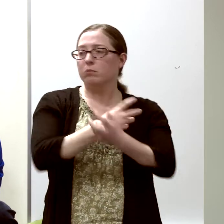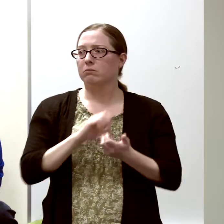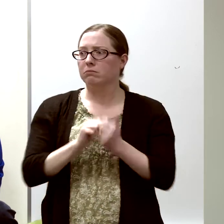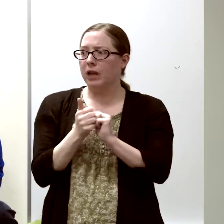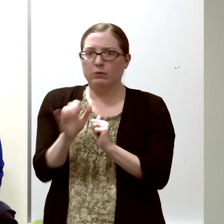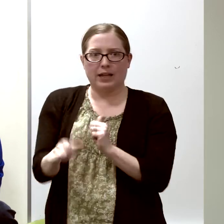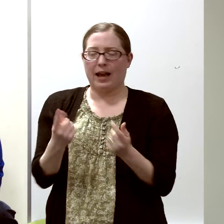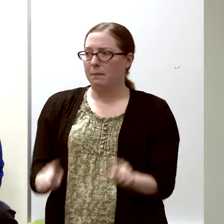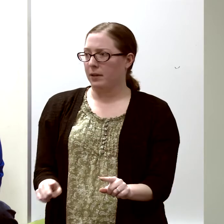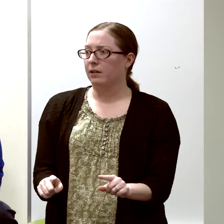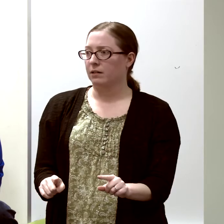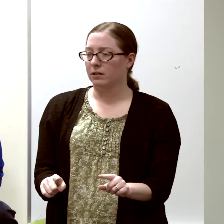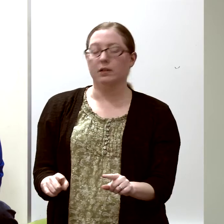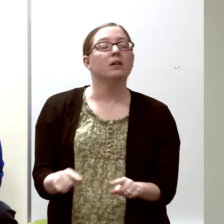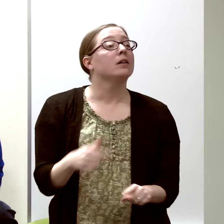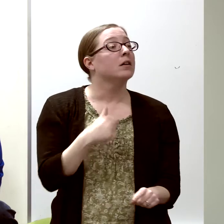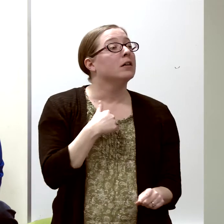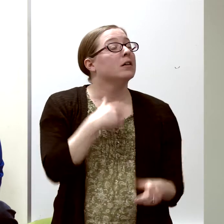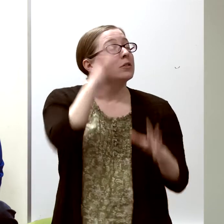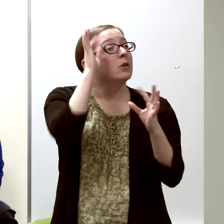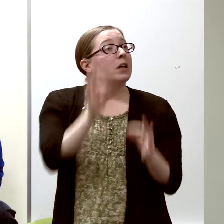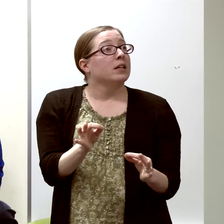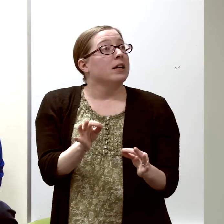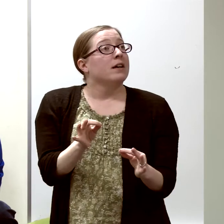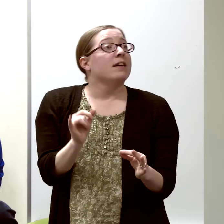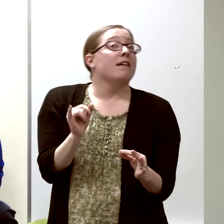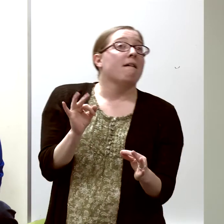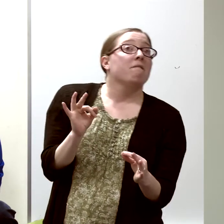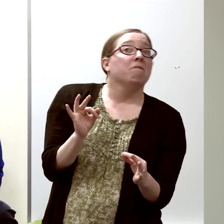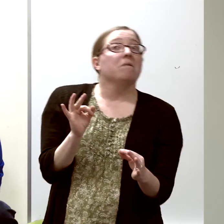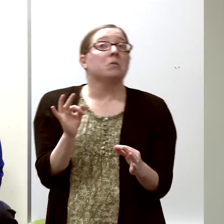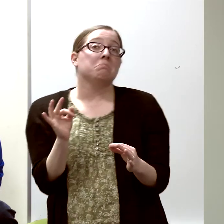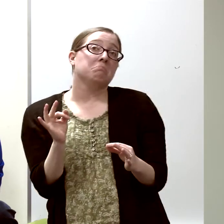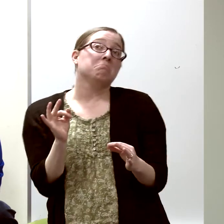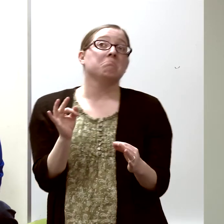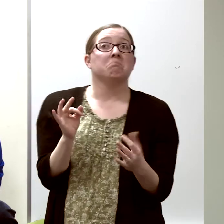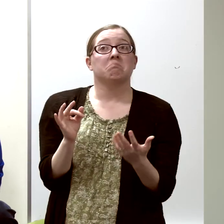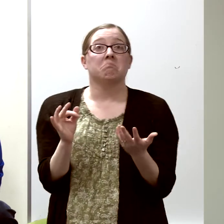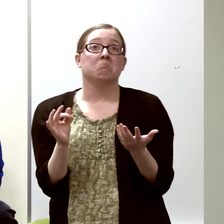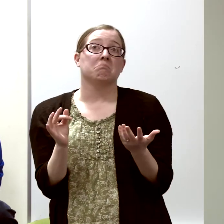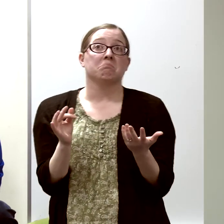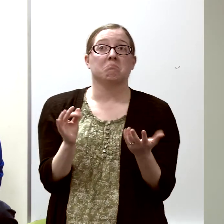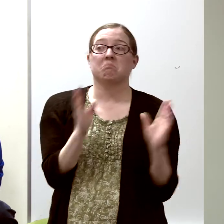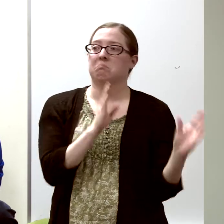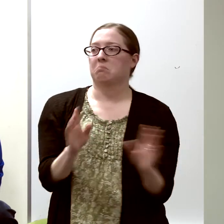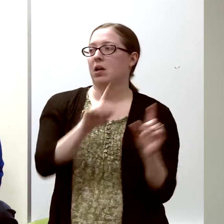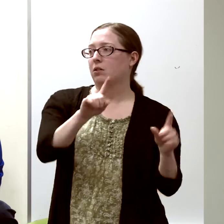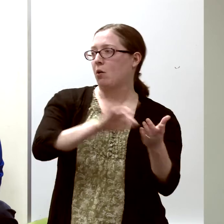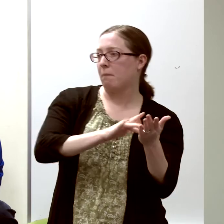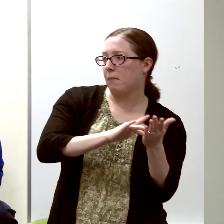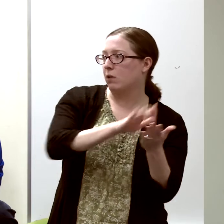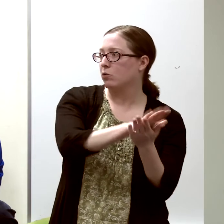So I decided that if I was going to go to medical school